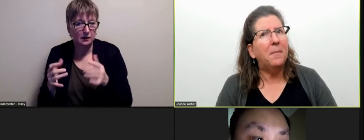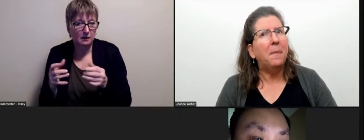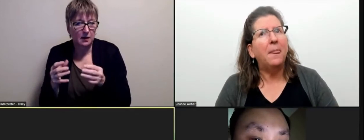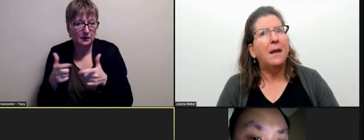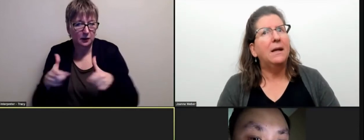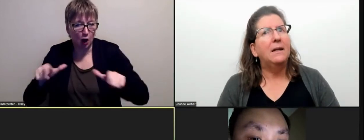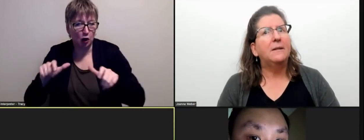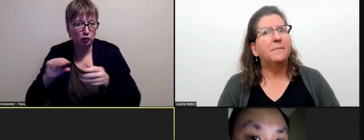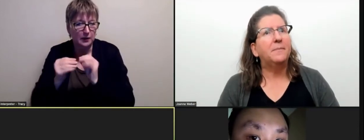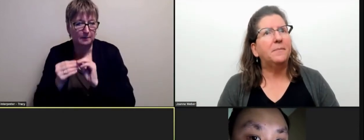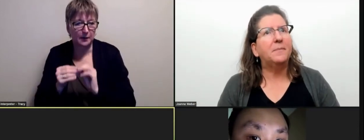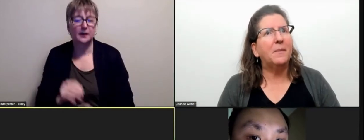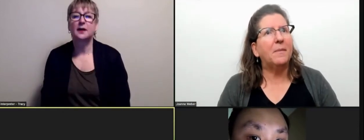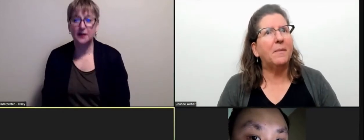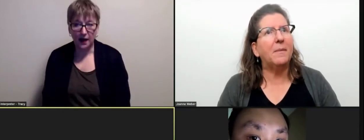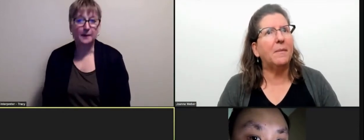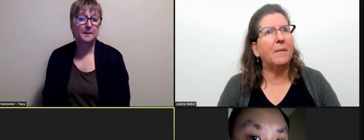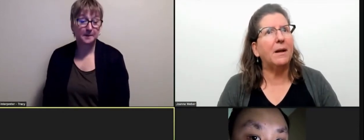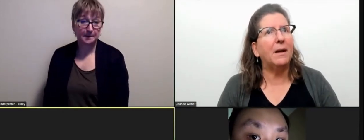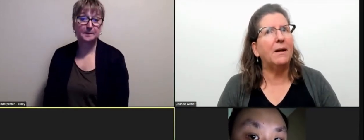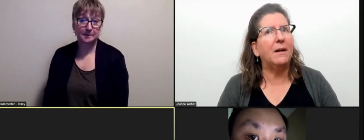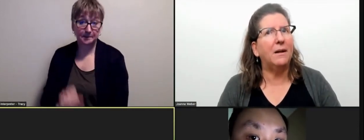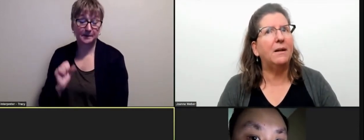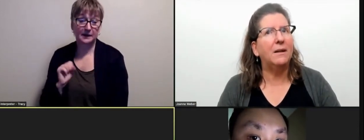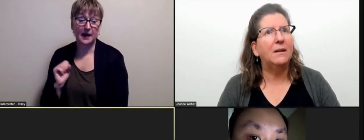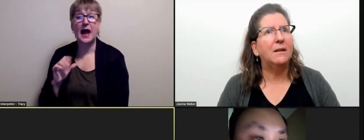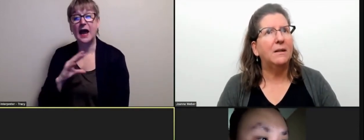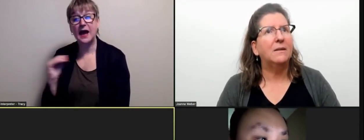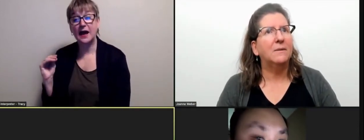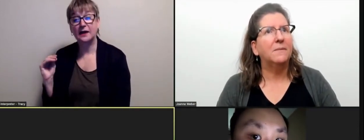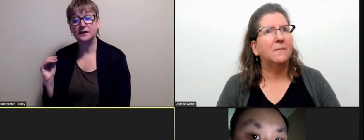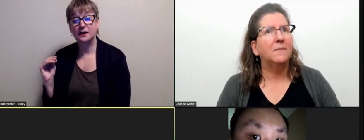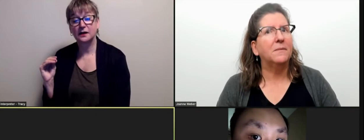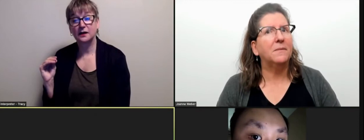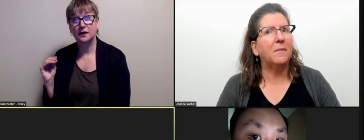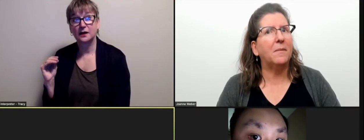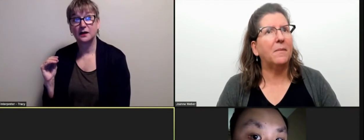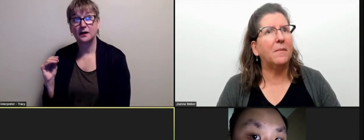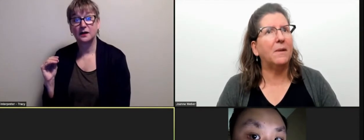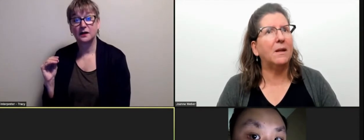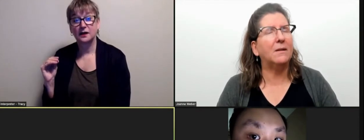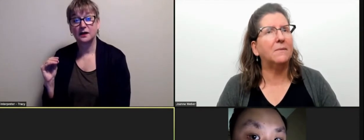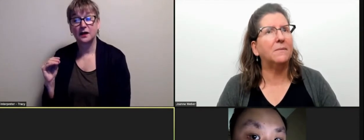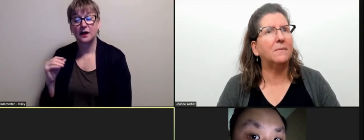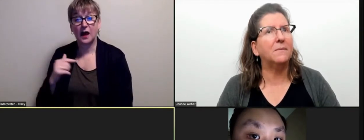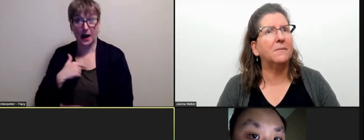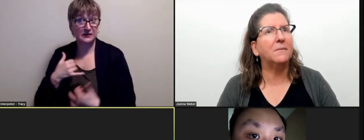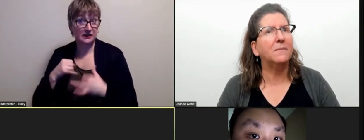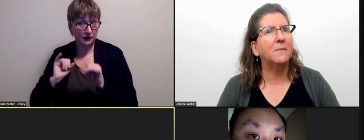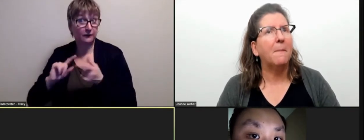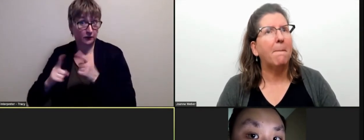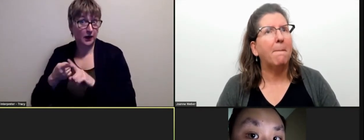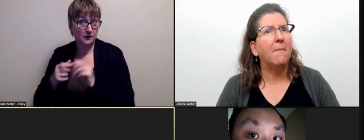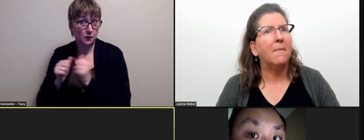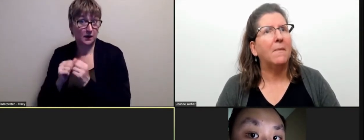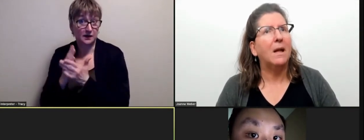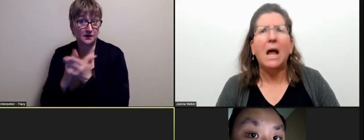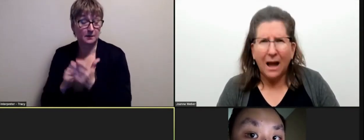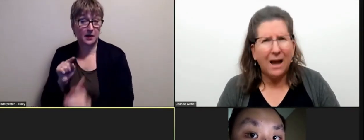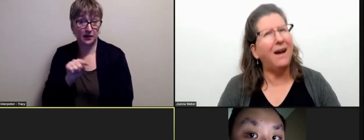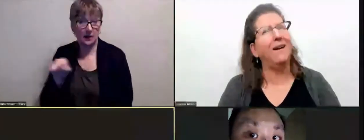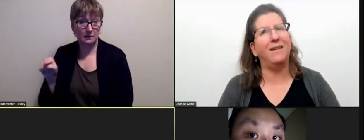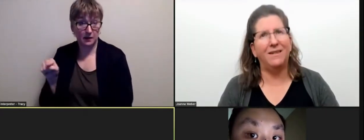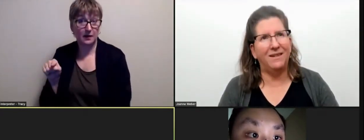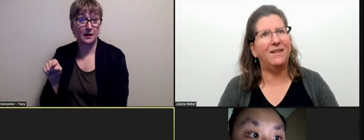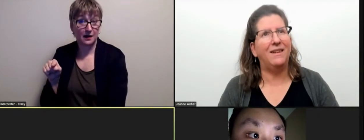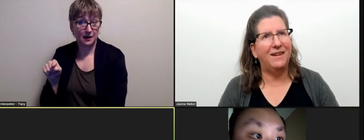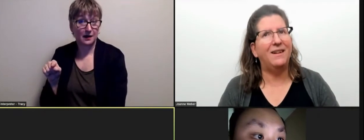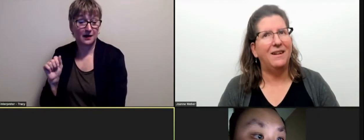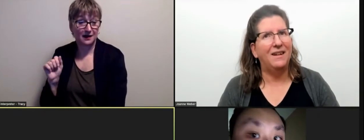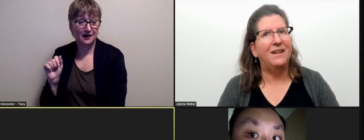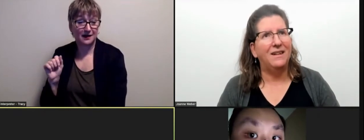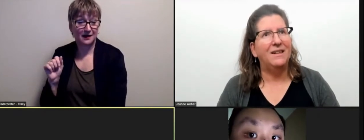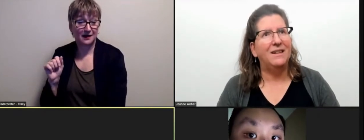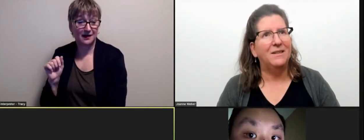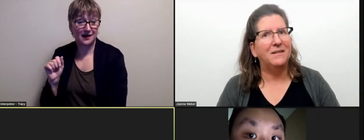Major: Yeah and - you know - I'm still friends with some of the people who I went to Dover Bay with - you know - today.